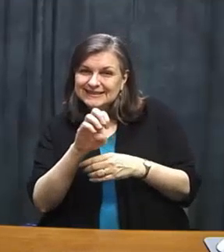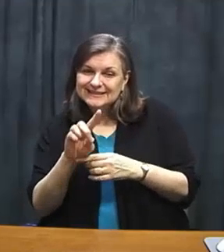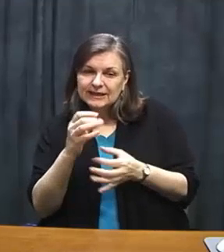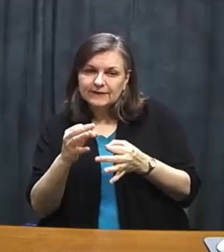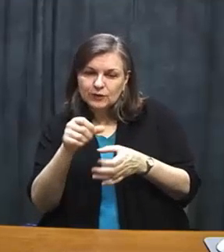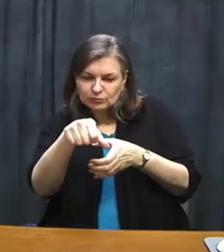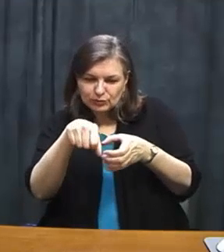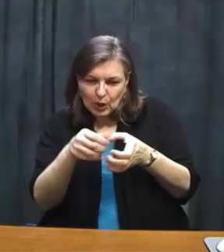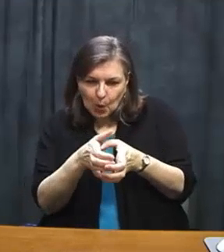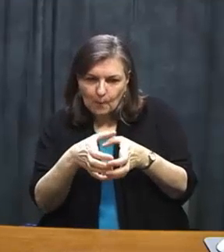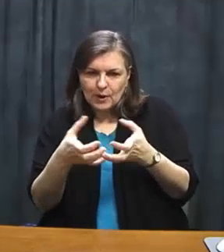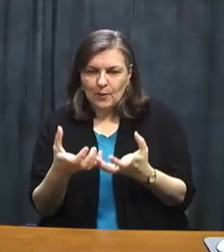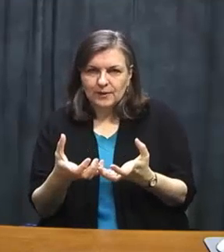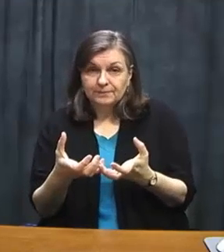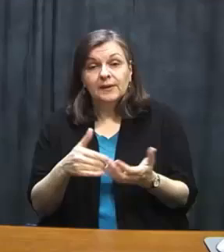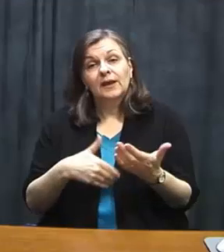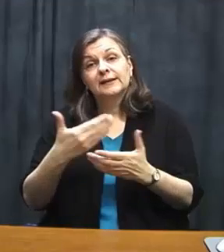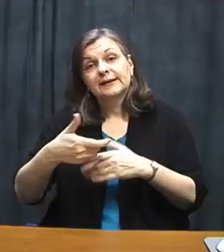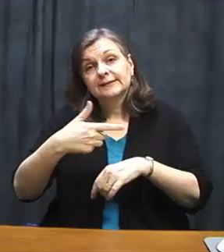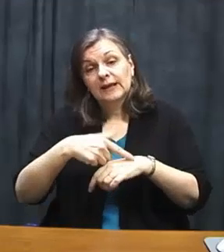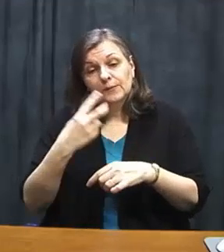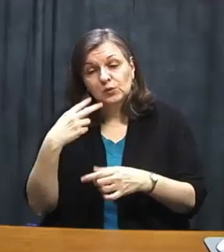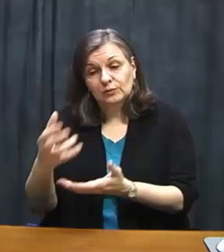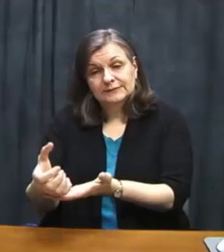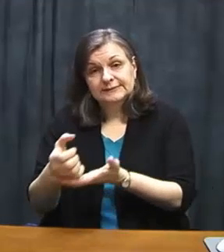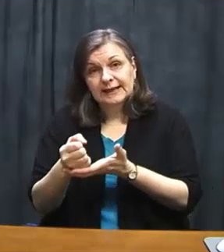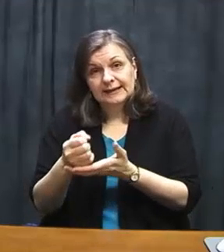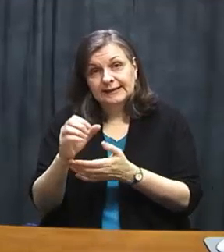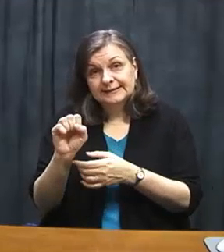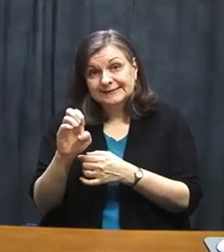and you can do this the next time you have a seed --- cut it open